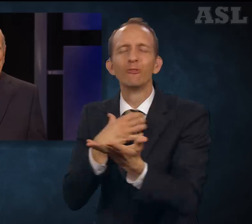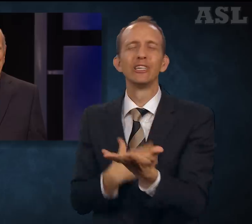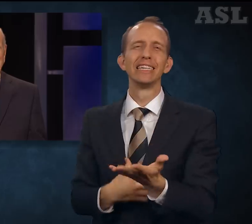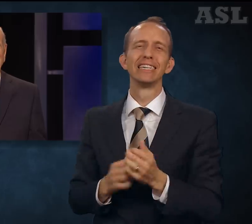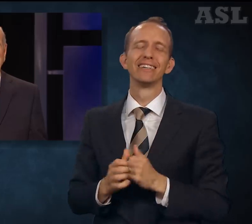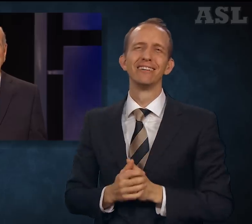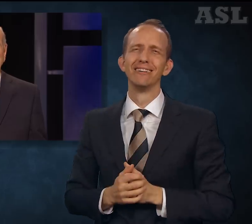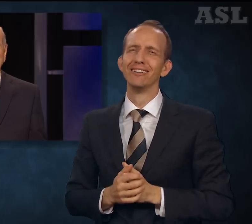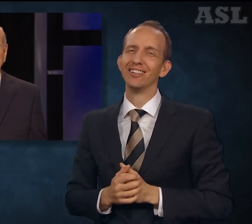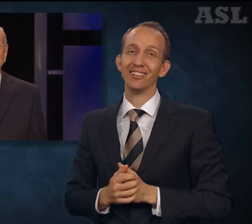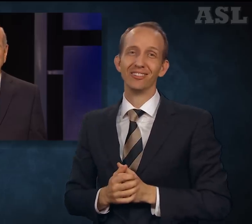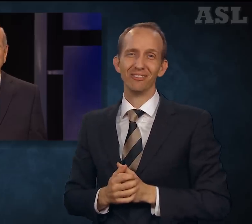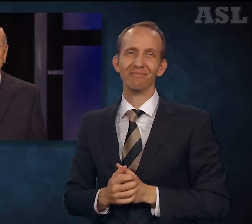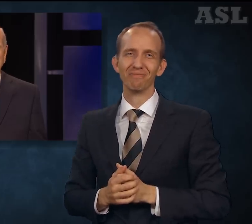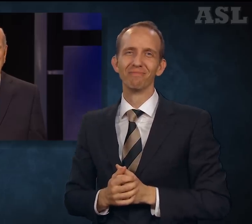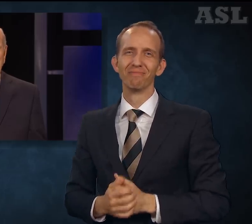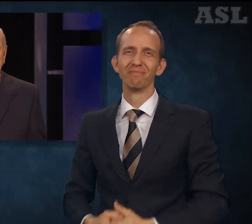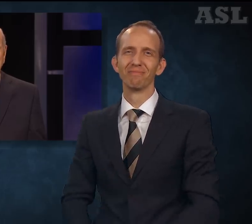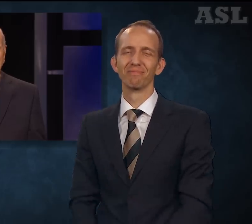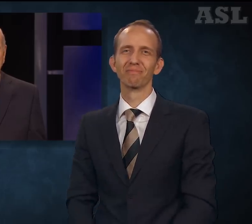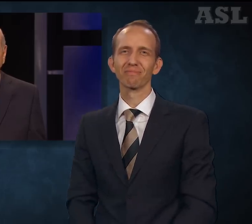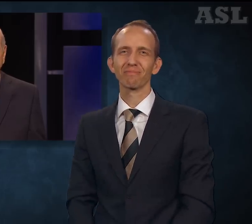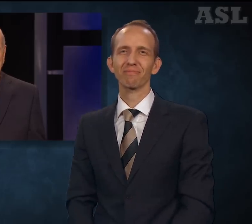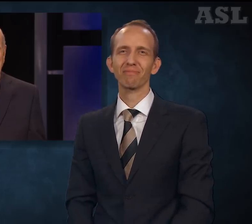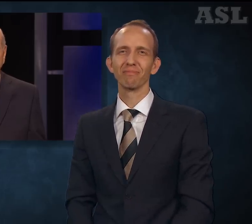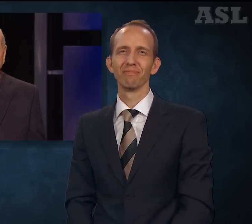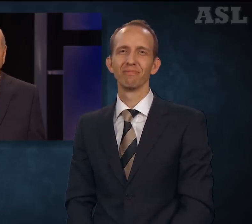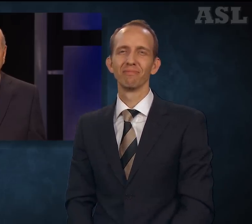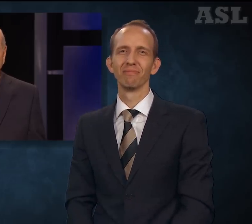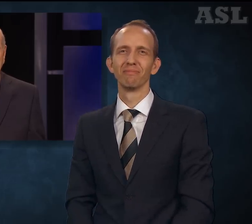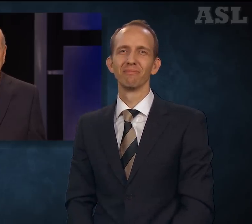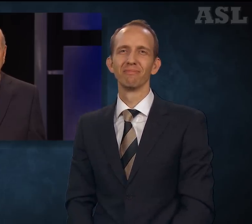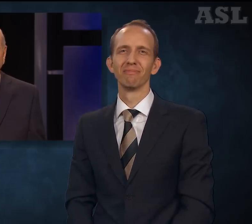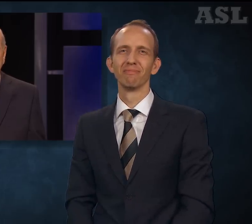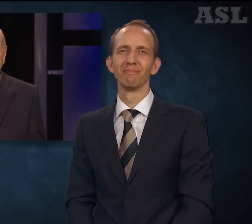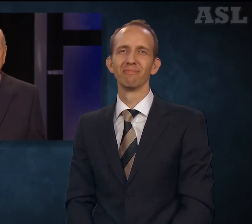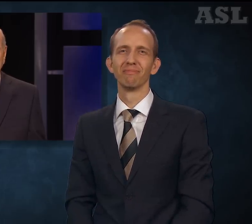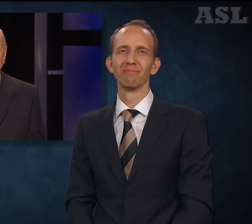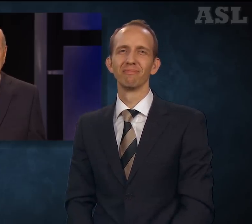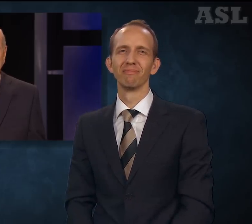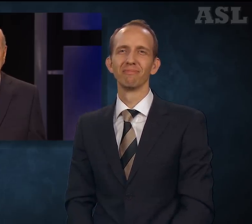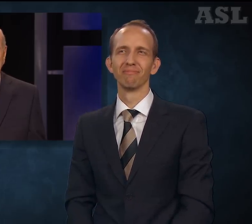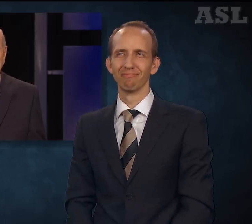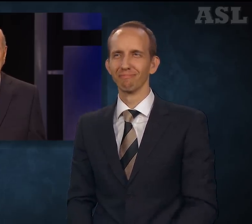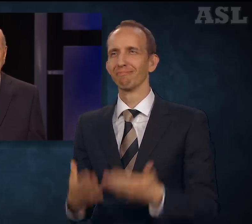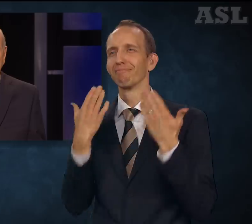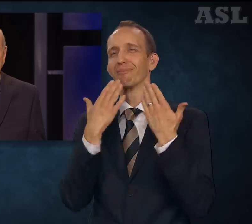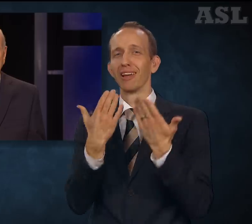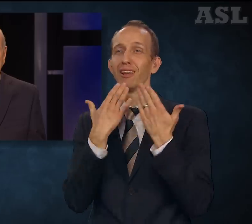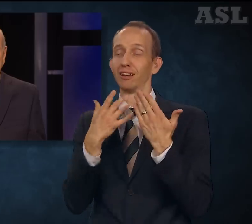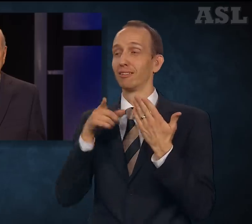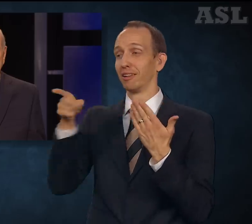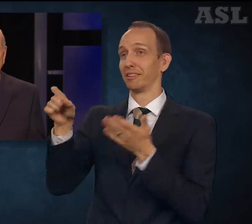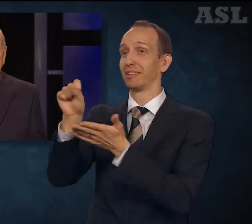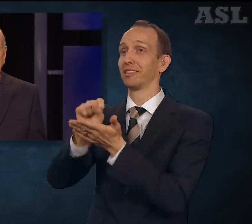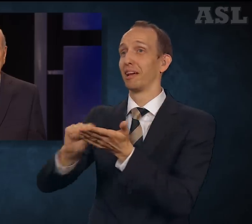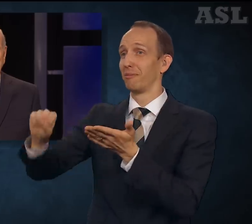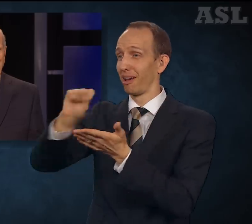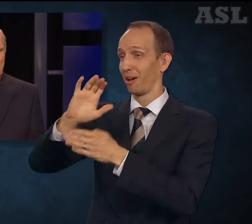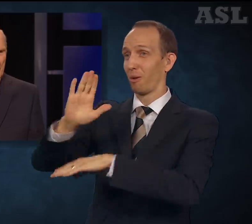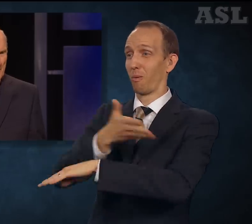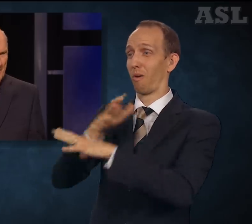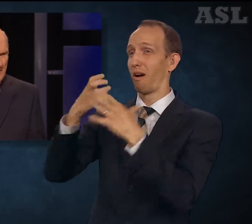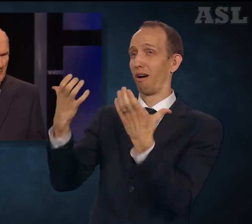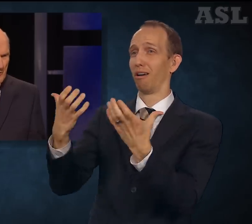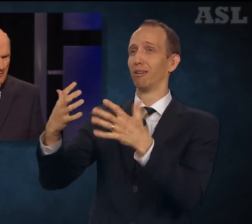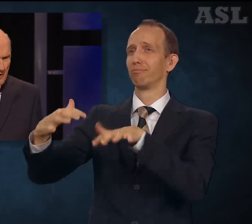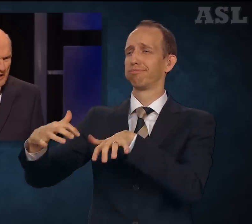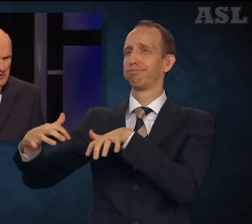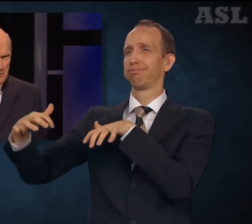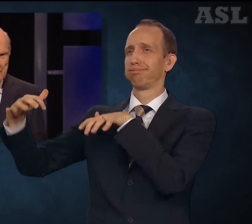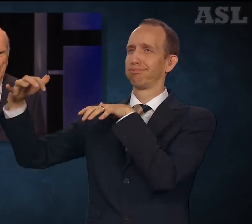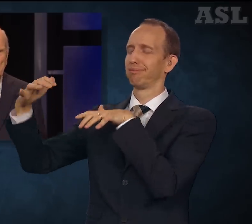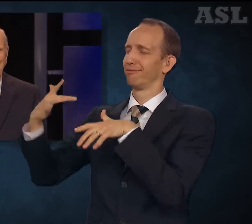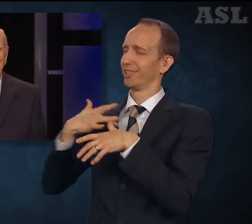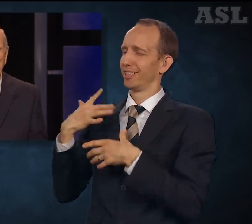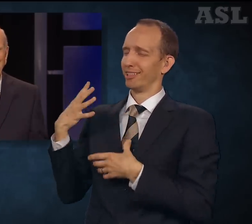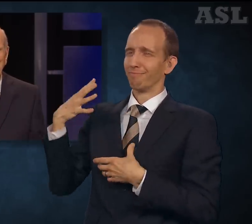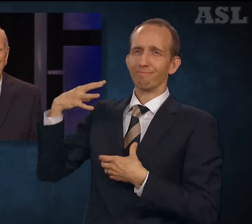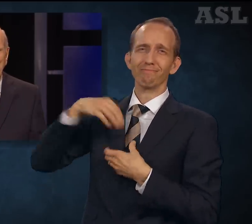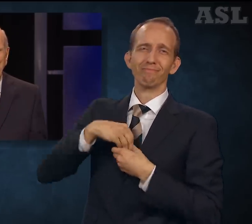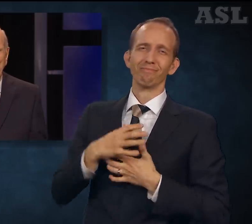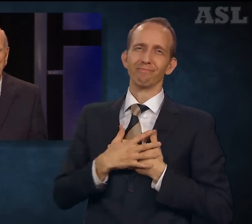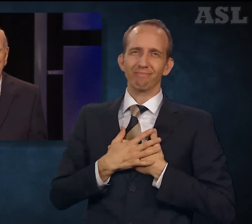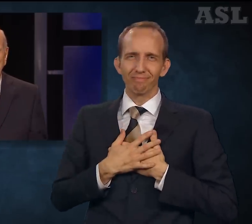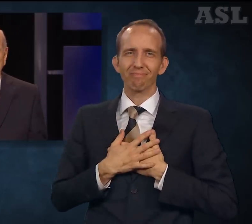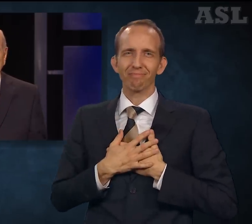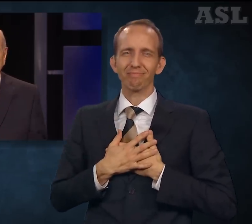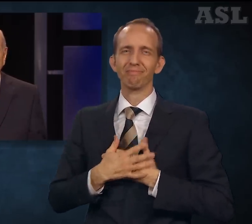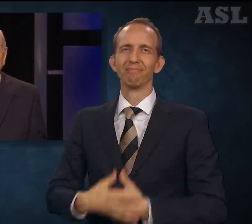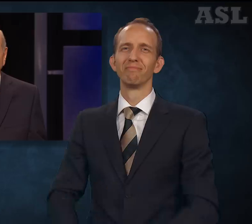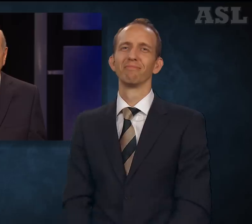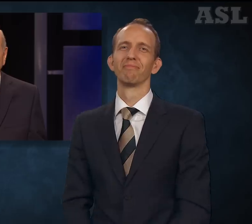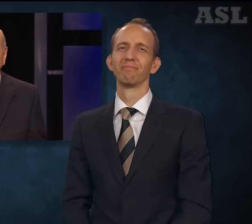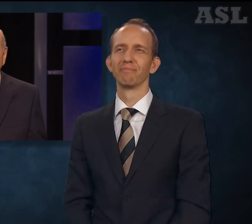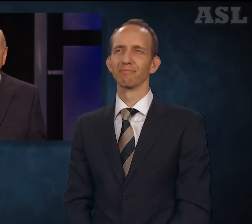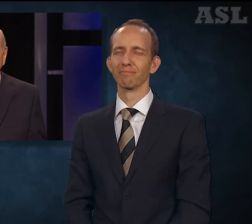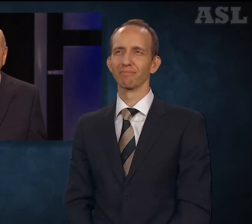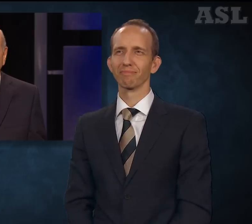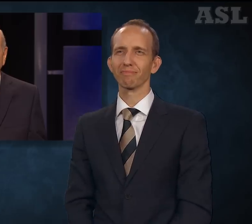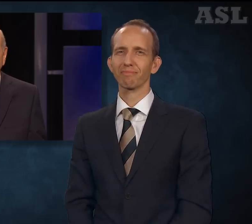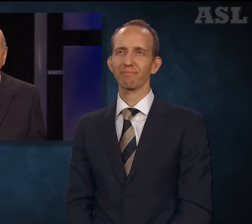TEACH YOU.